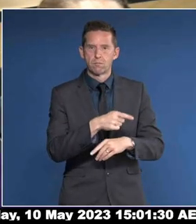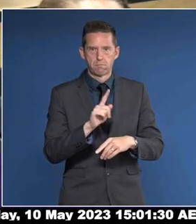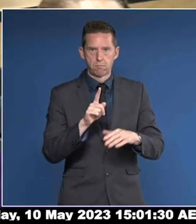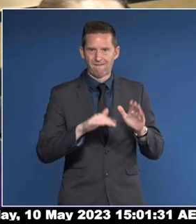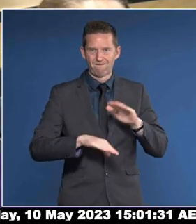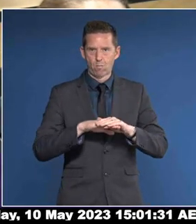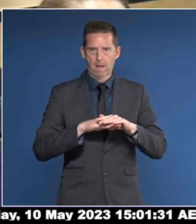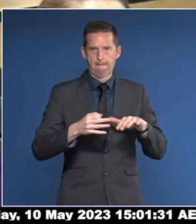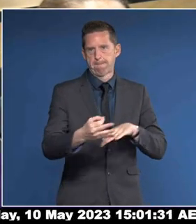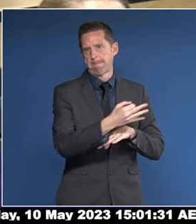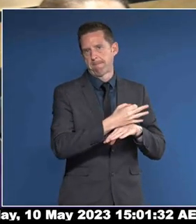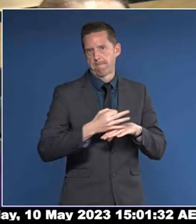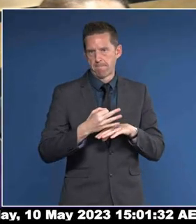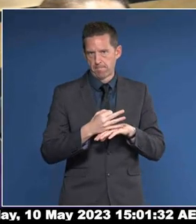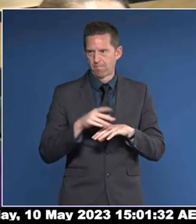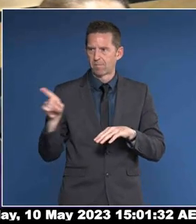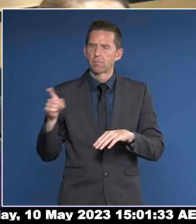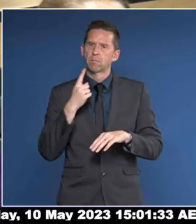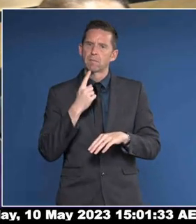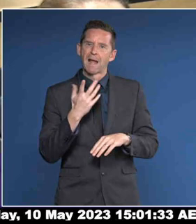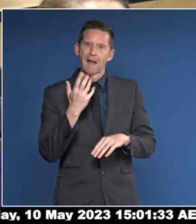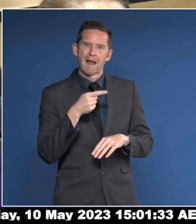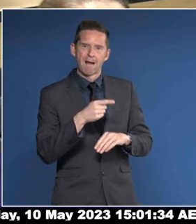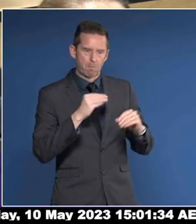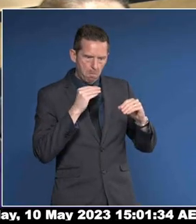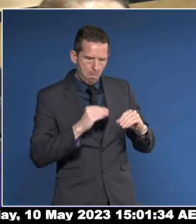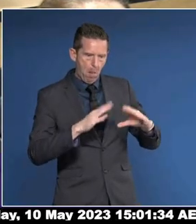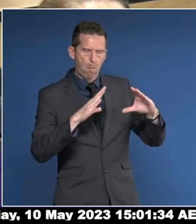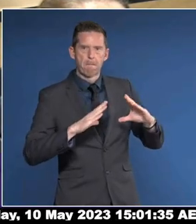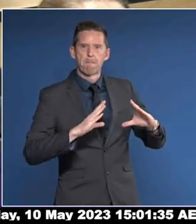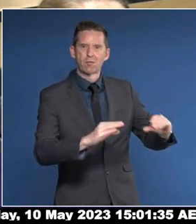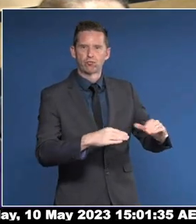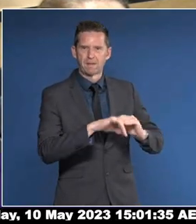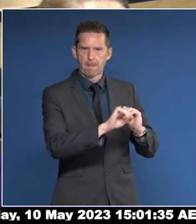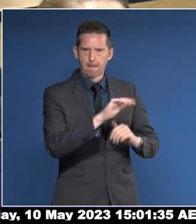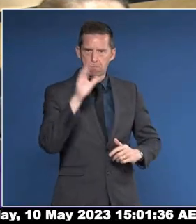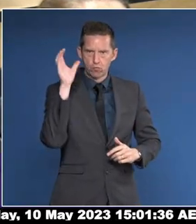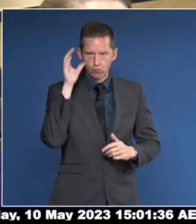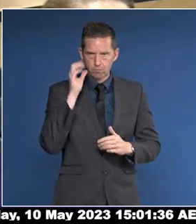Paul Barrett had blown-up mattresses.' And at the CPA SCAN, this is at paragraph 264: